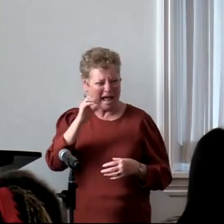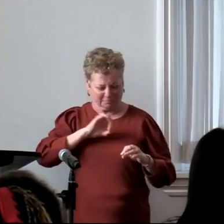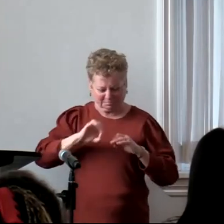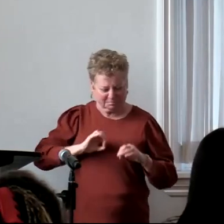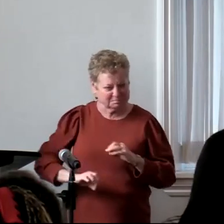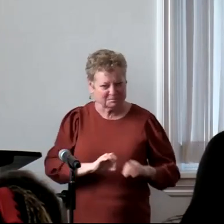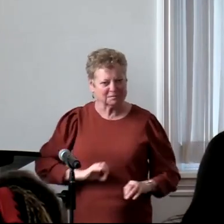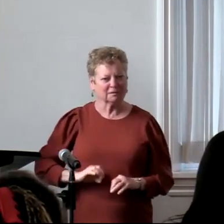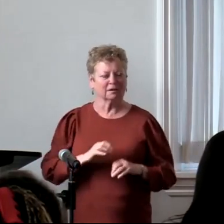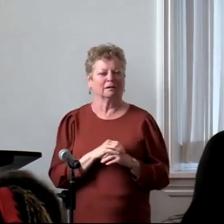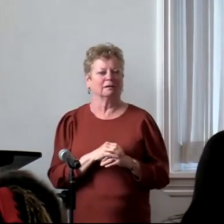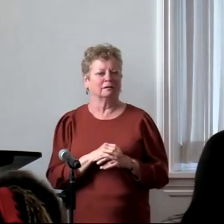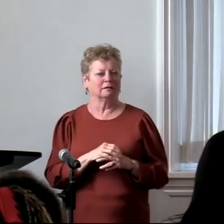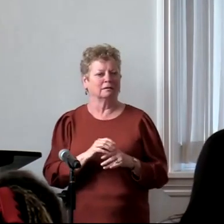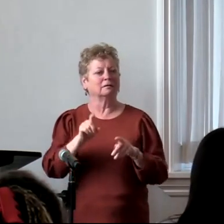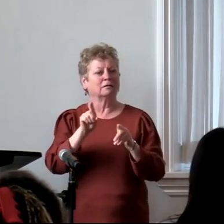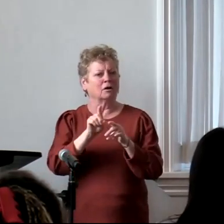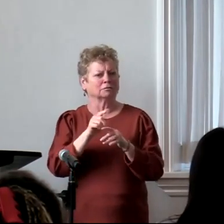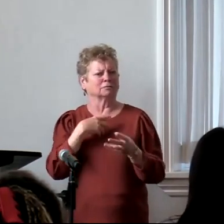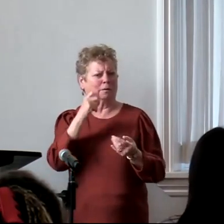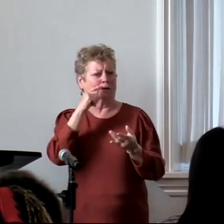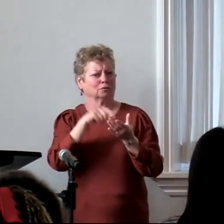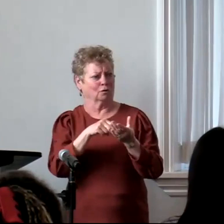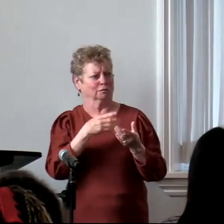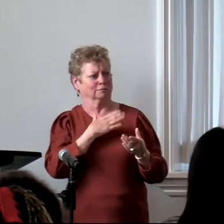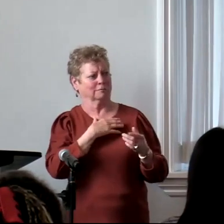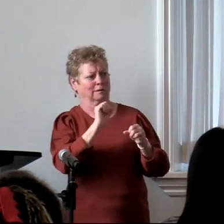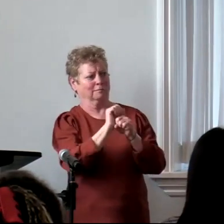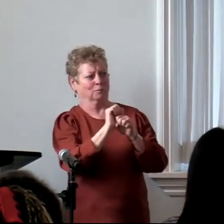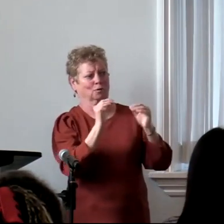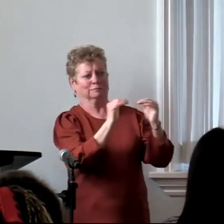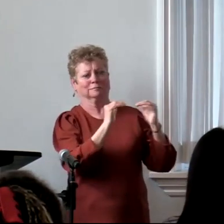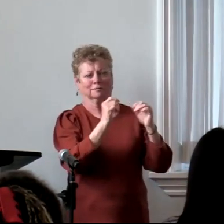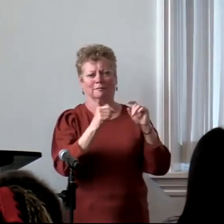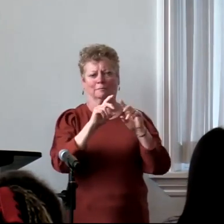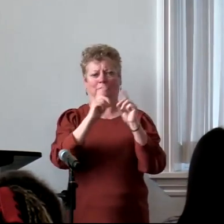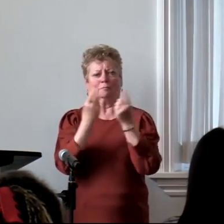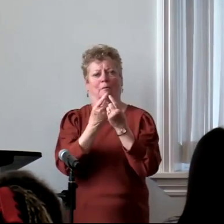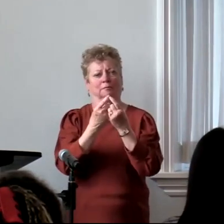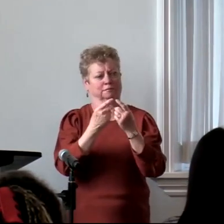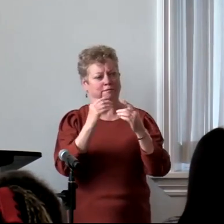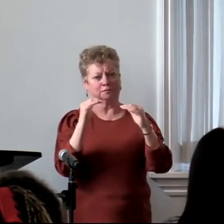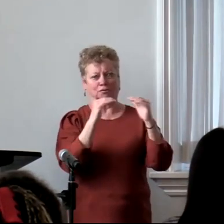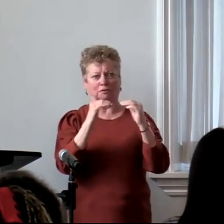And also like to acknowledge a few of my colleagues from the Department of Justice, Accessibility Directorate in the room today.